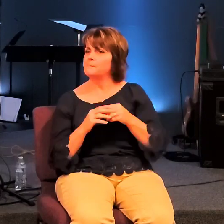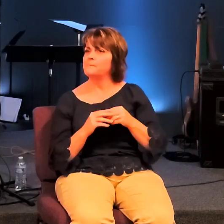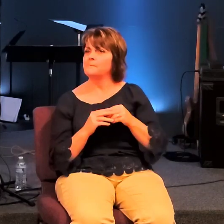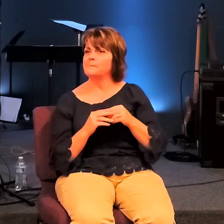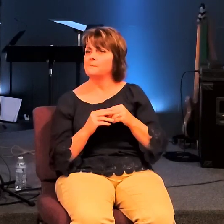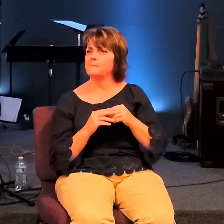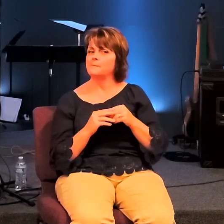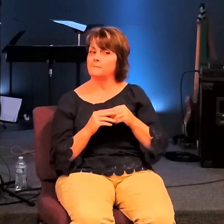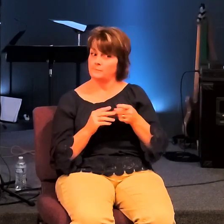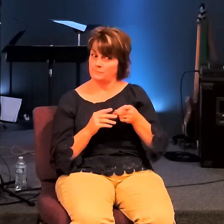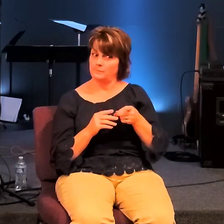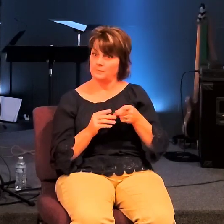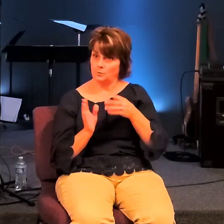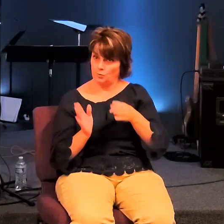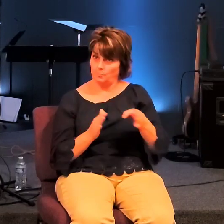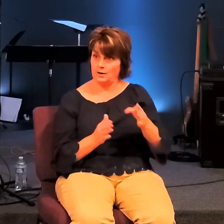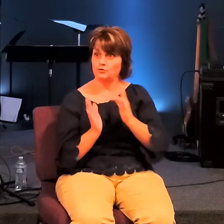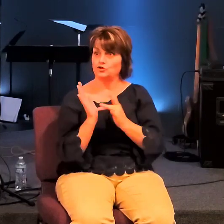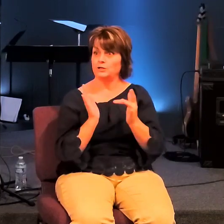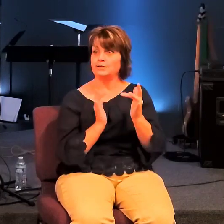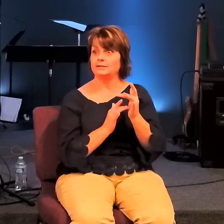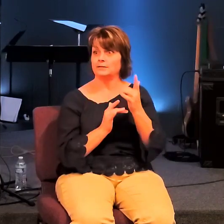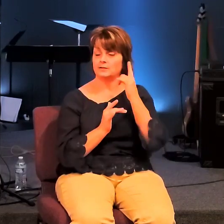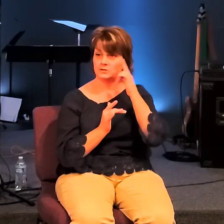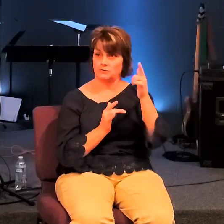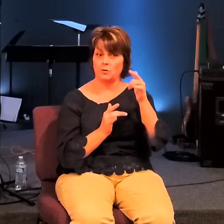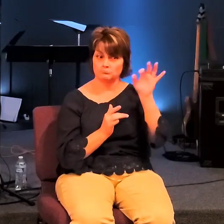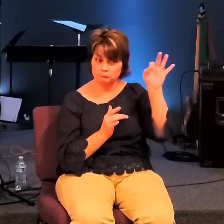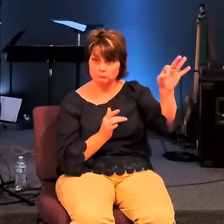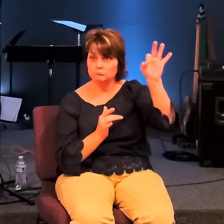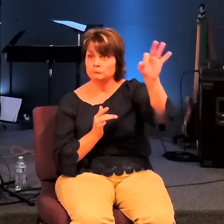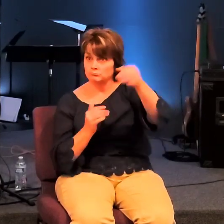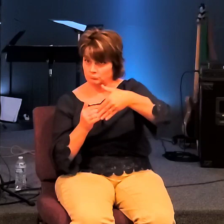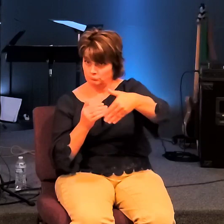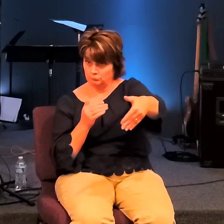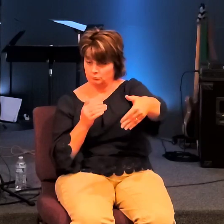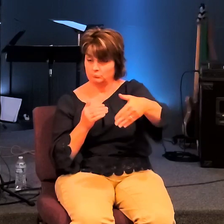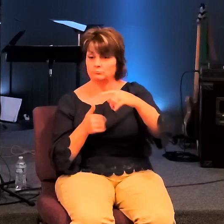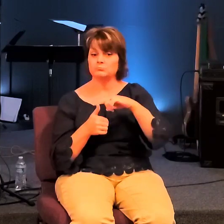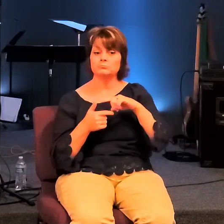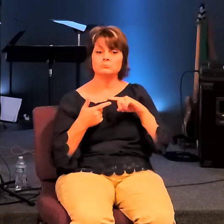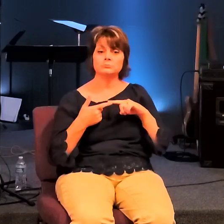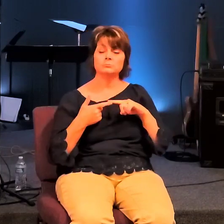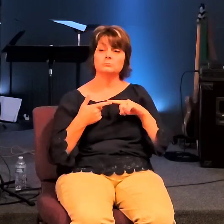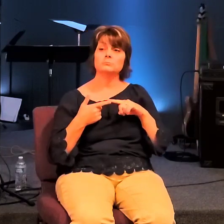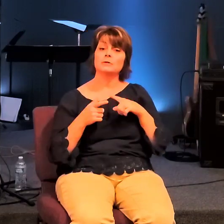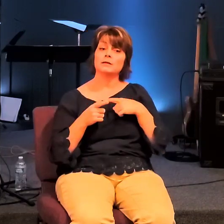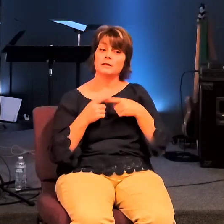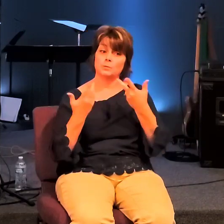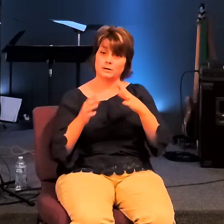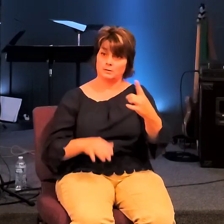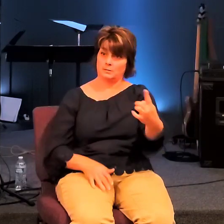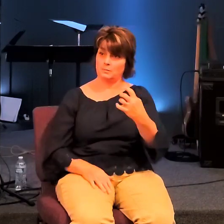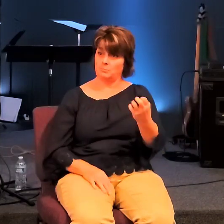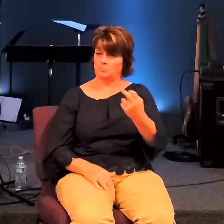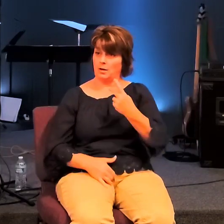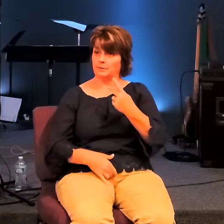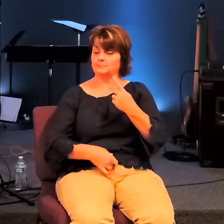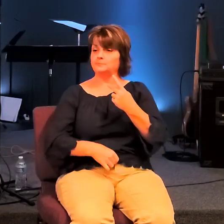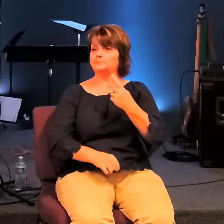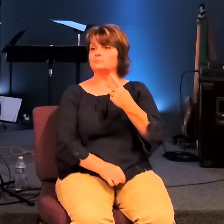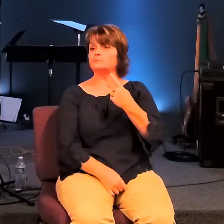ministry that was coming and then after coming back he went in the night before he was going